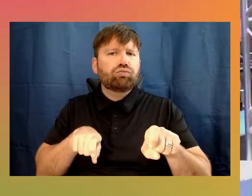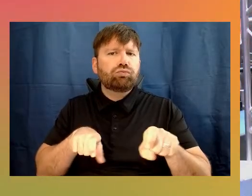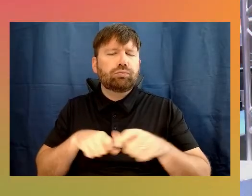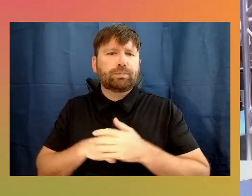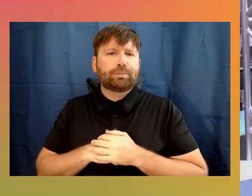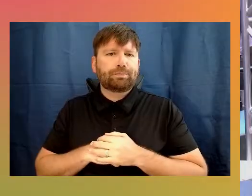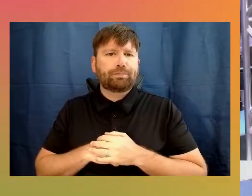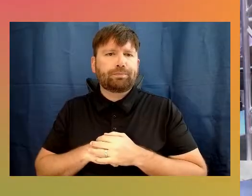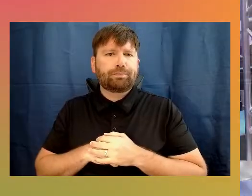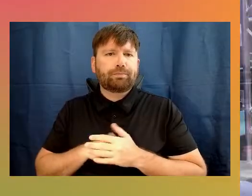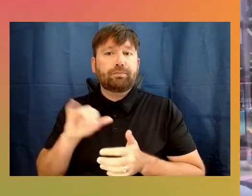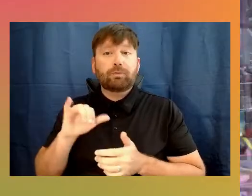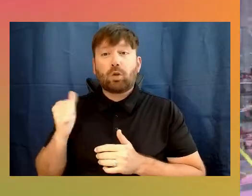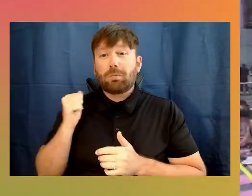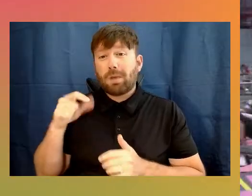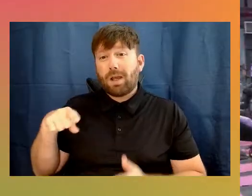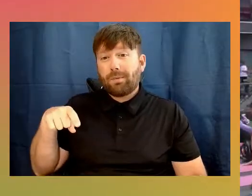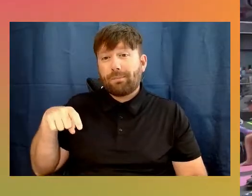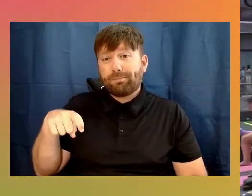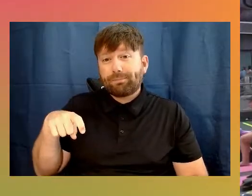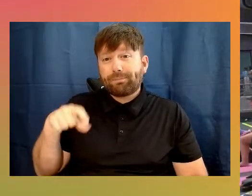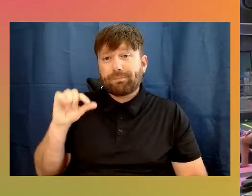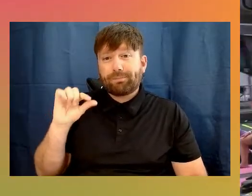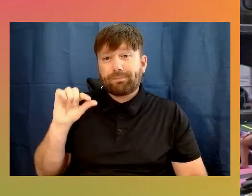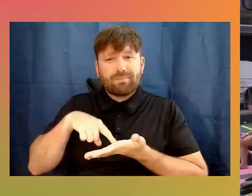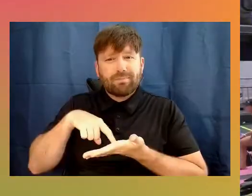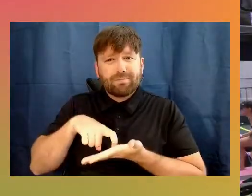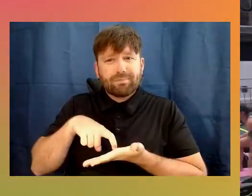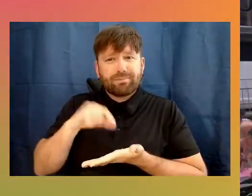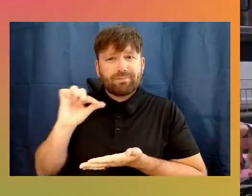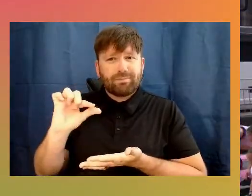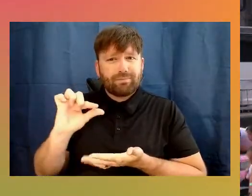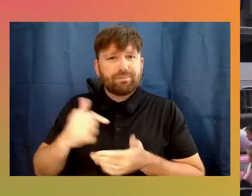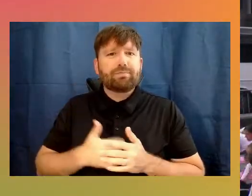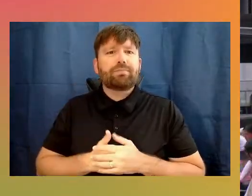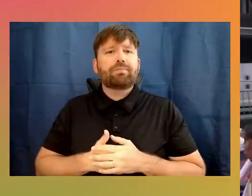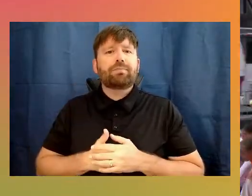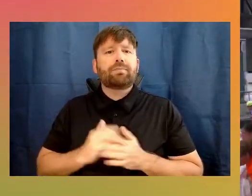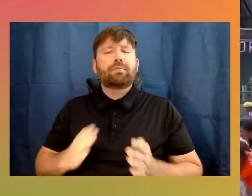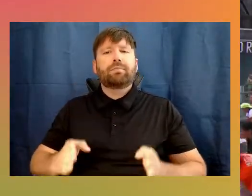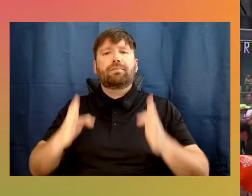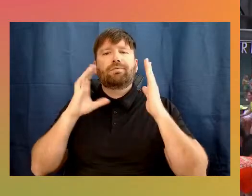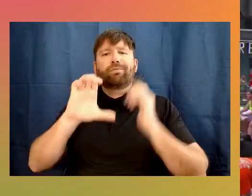FOOT OUT A LITTLE BIT AND GIVE YOURSELF A BIT OF SPACE.